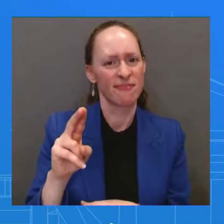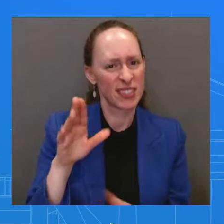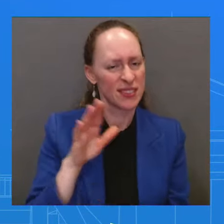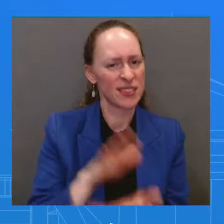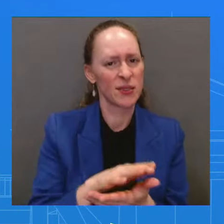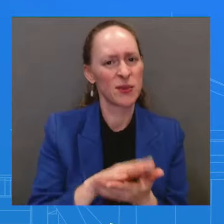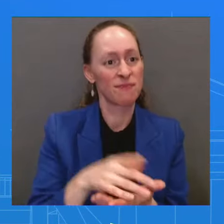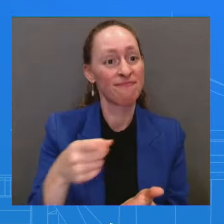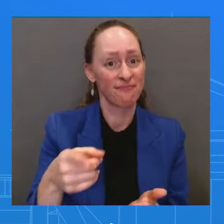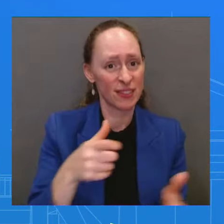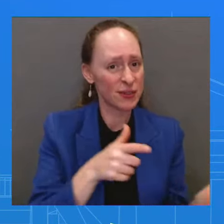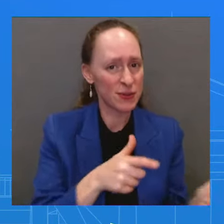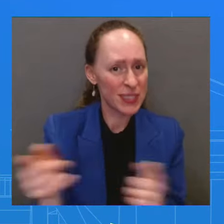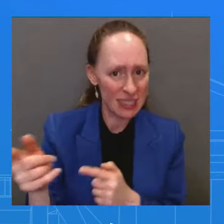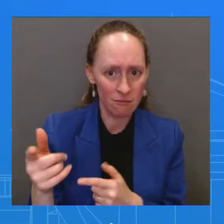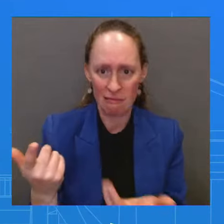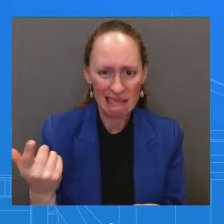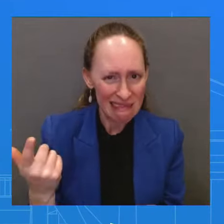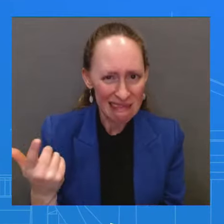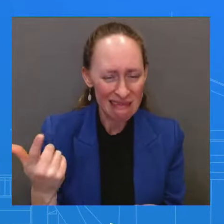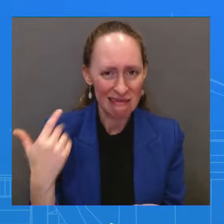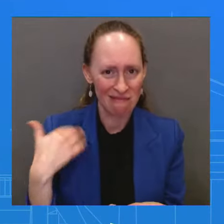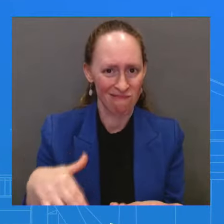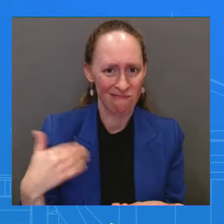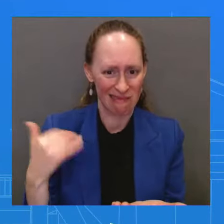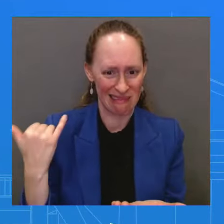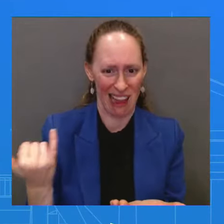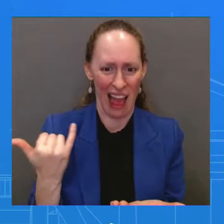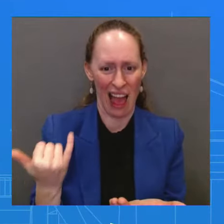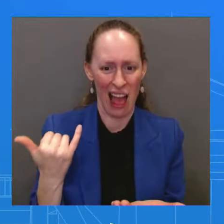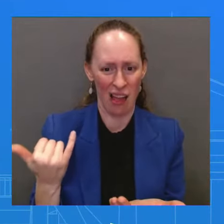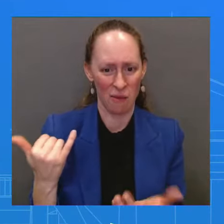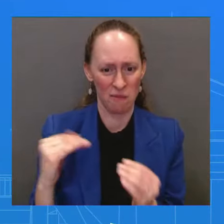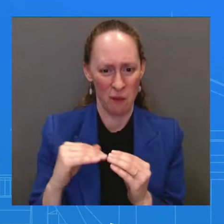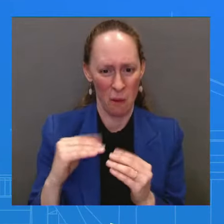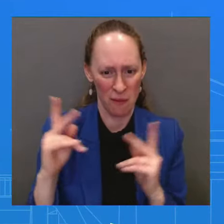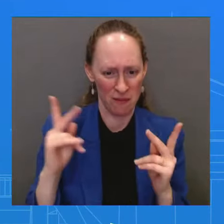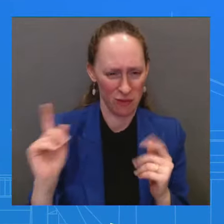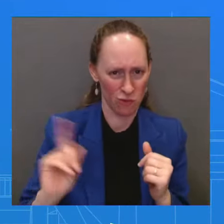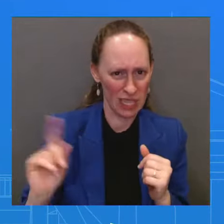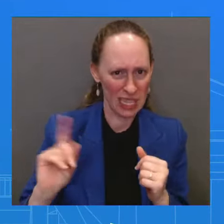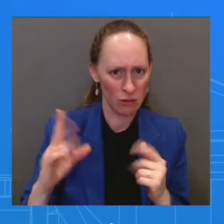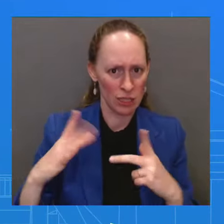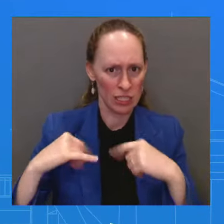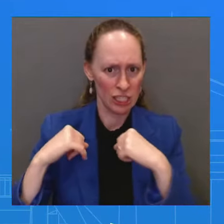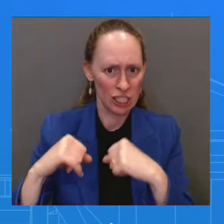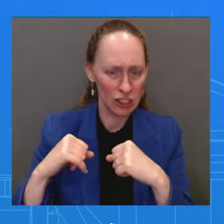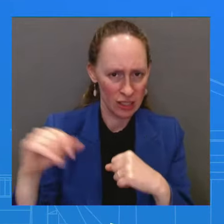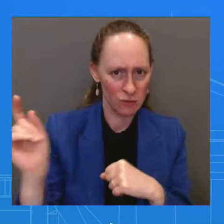something that came up last week during the HBCU conference. And Congresswoman Alma Adams said that she's --